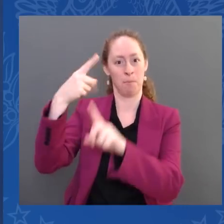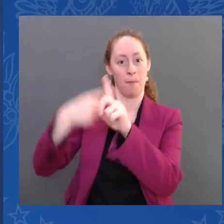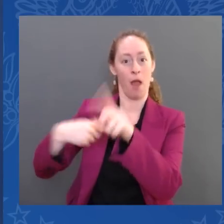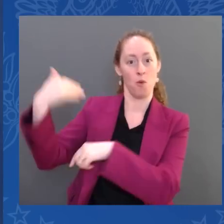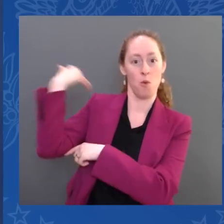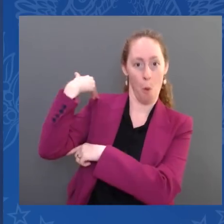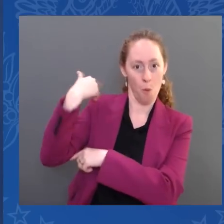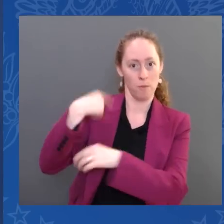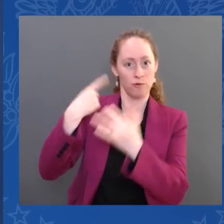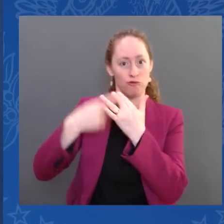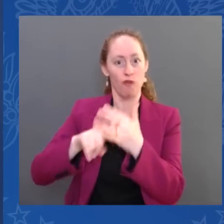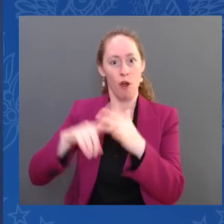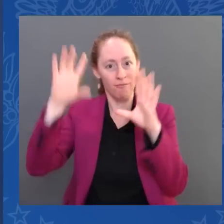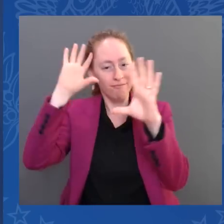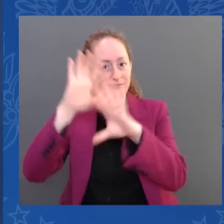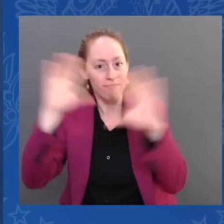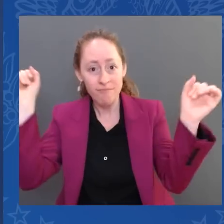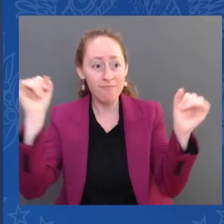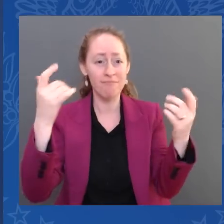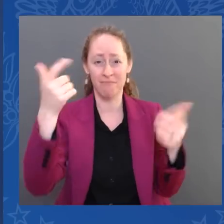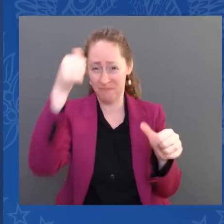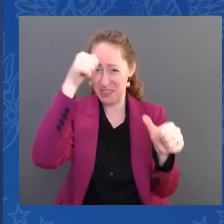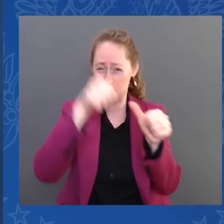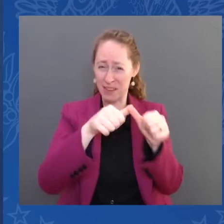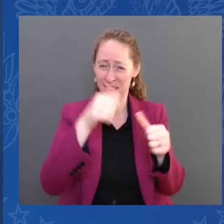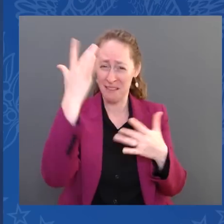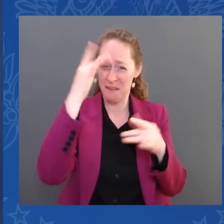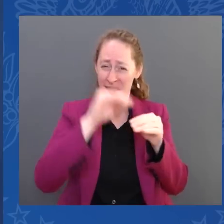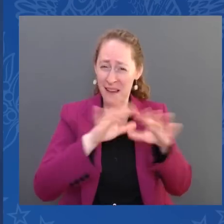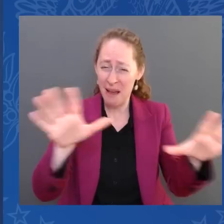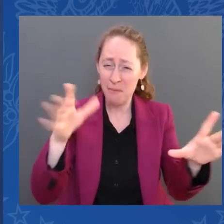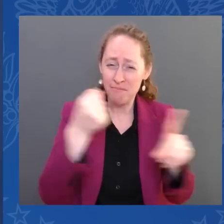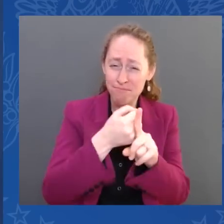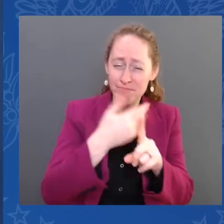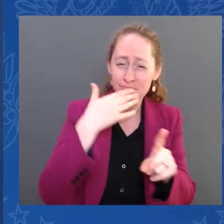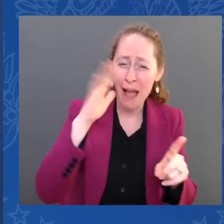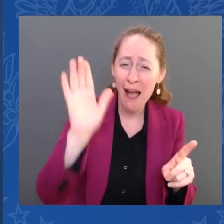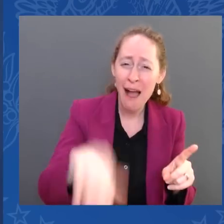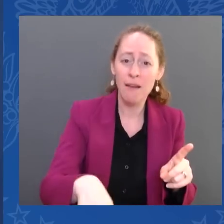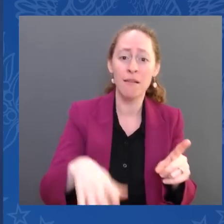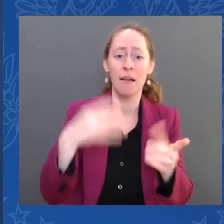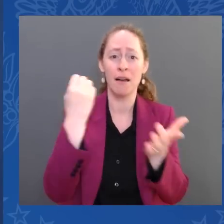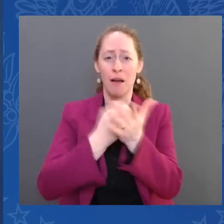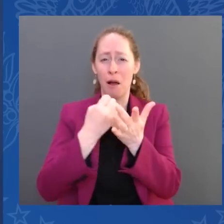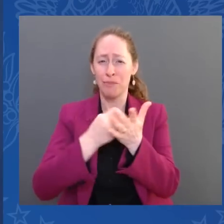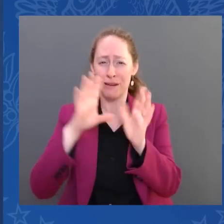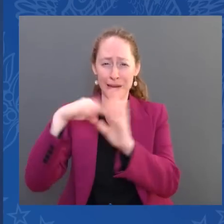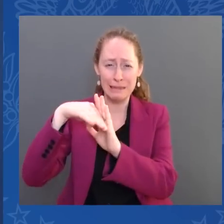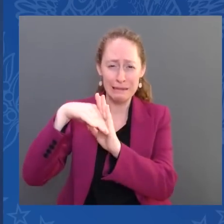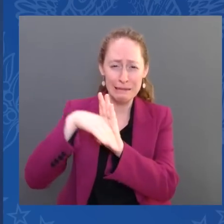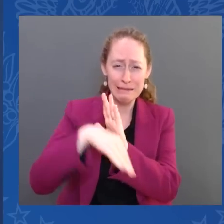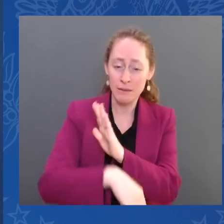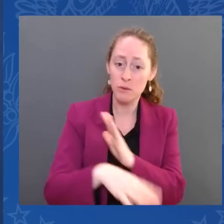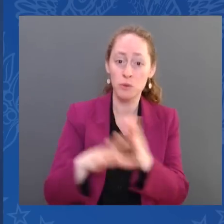and the vaccination plan that my administration put into action, America has achieved the most robust recovery in modern history